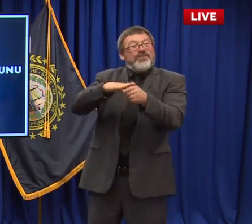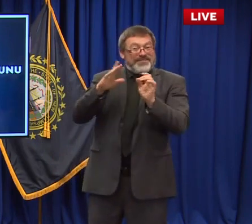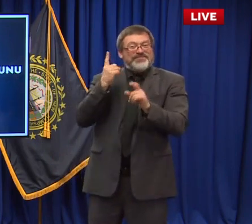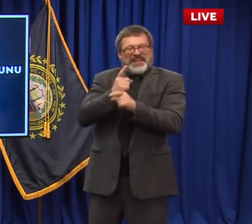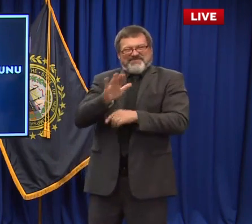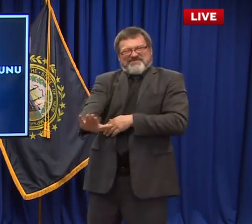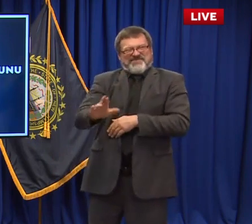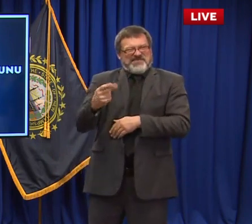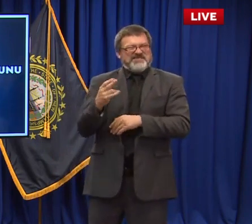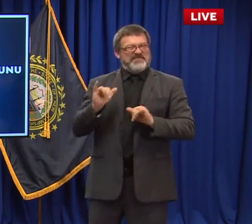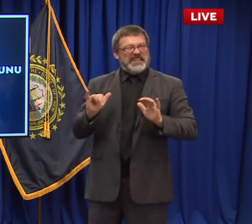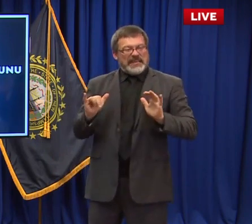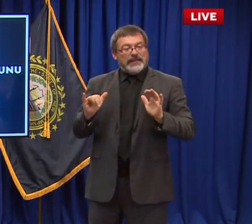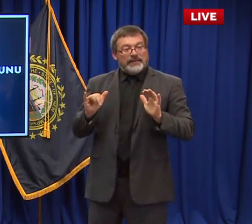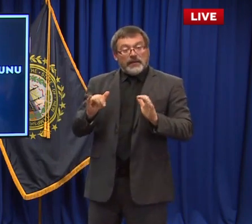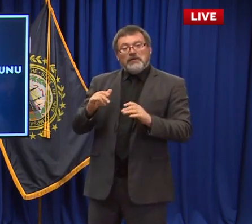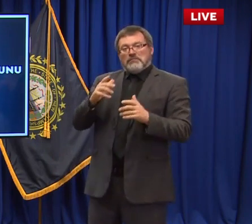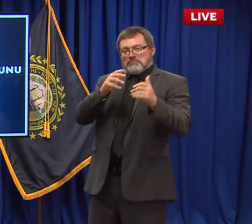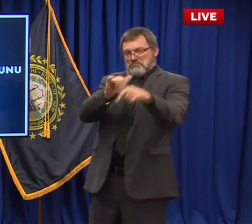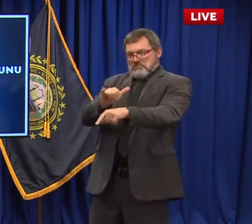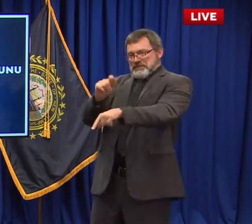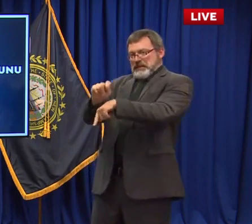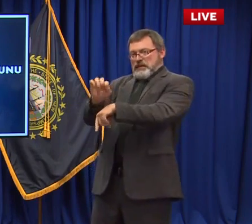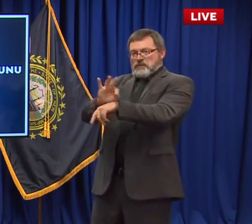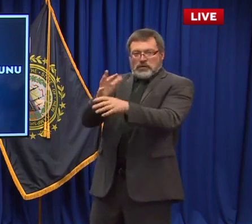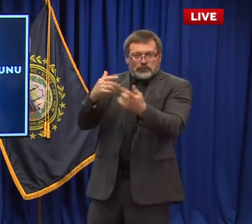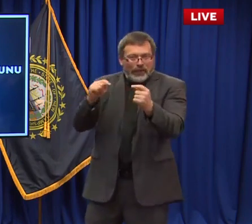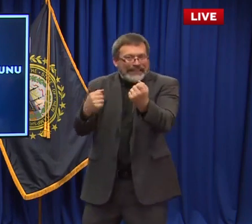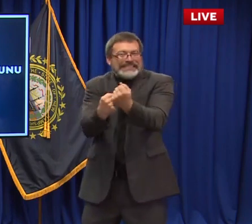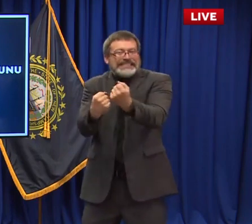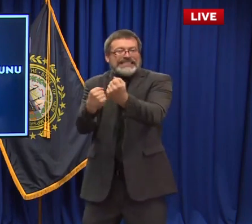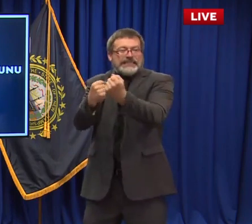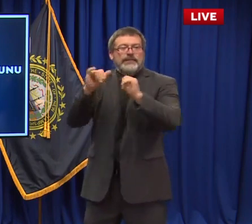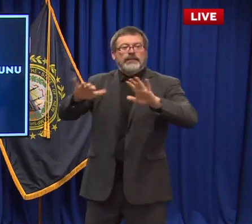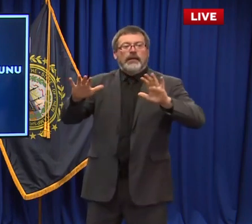WE ARE KNOWN FOR HAVING FLEXIBILITY AT THE LOCAL LEVEL. WE WANTED TO WORK.